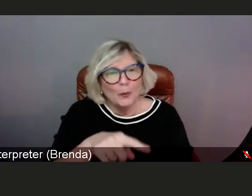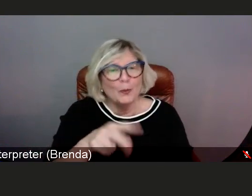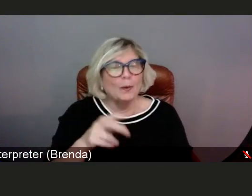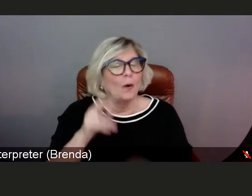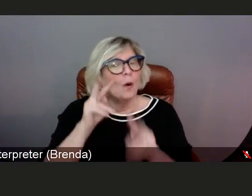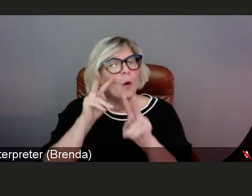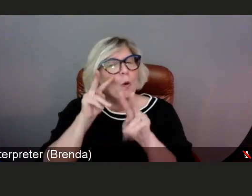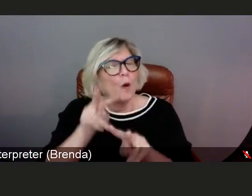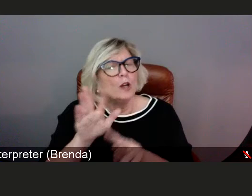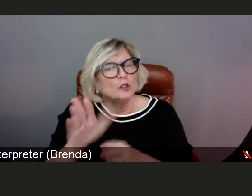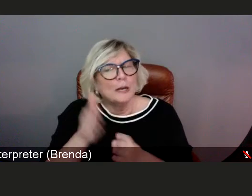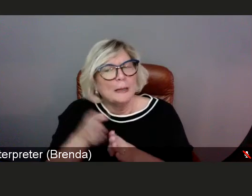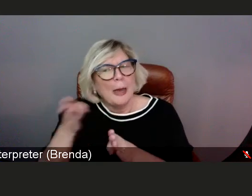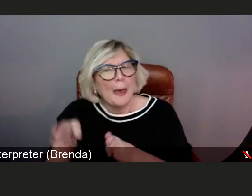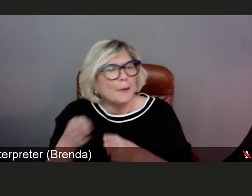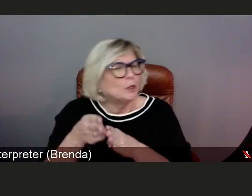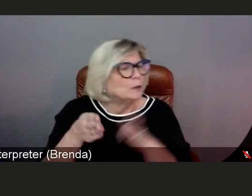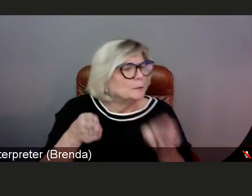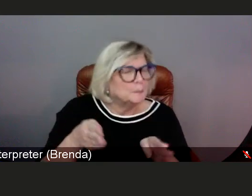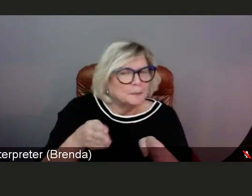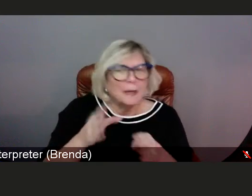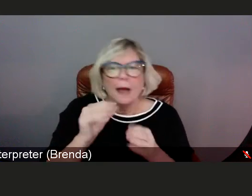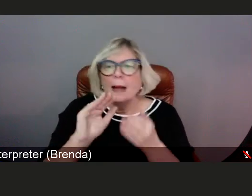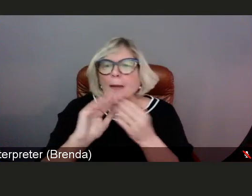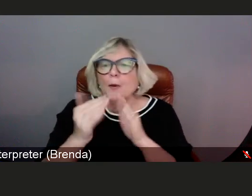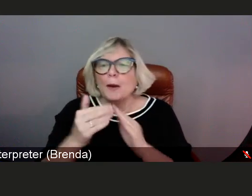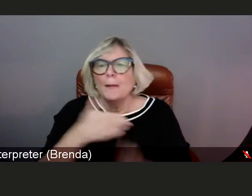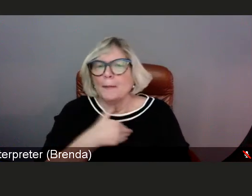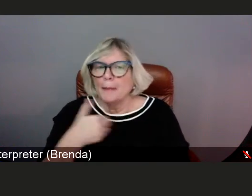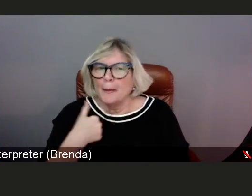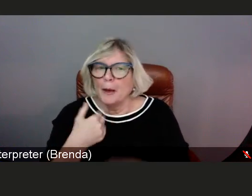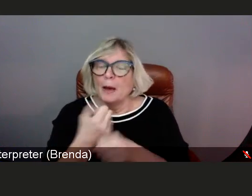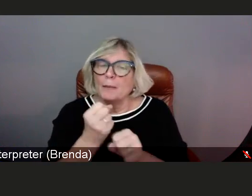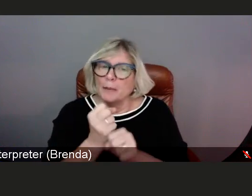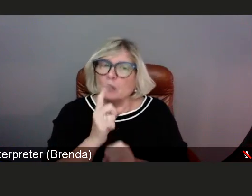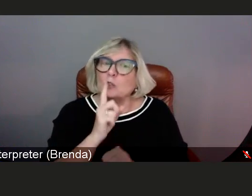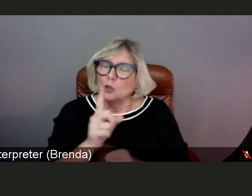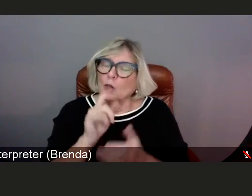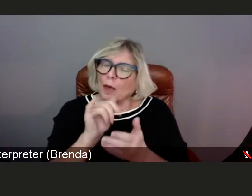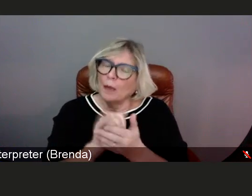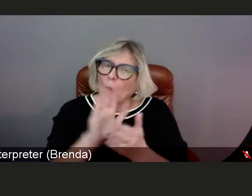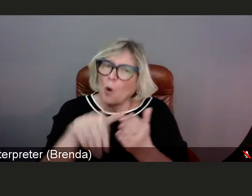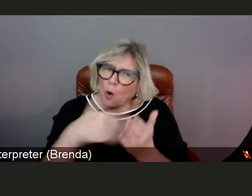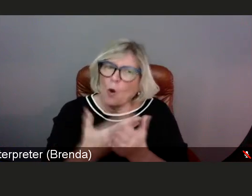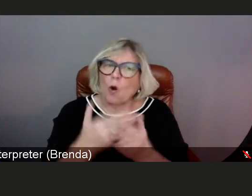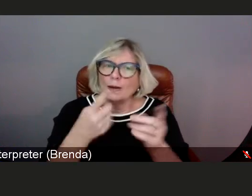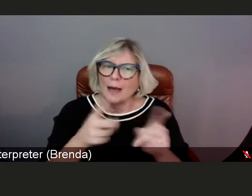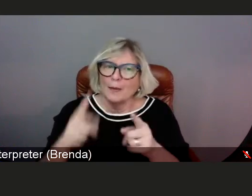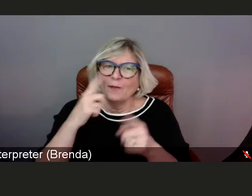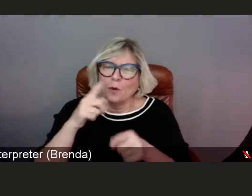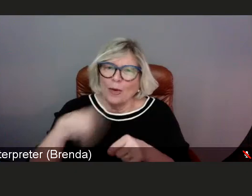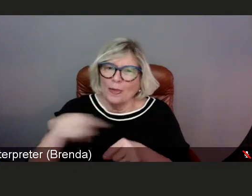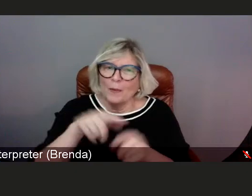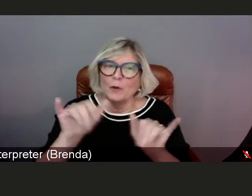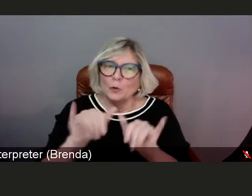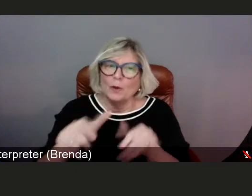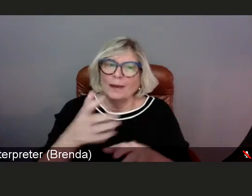and your community members to make sure that this is happening as well. I do wanna spend a moment to talk about